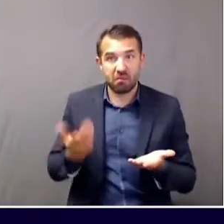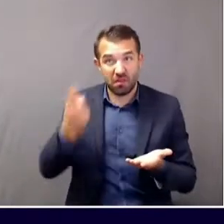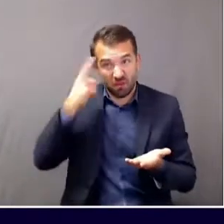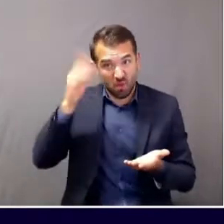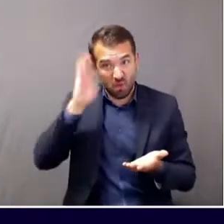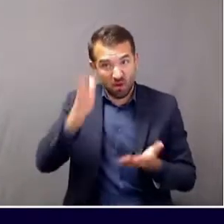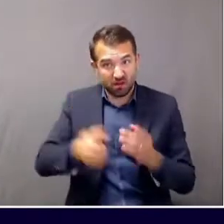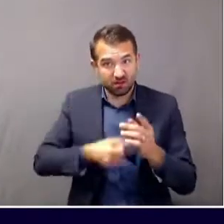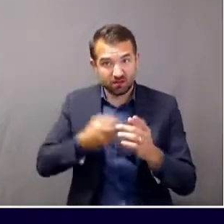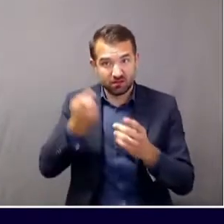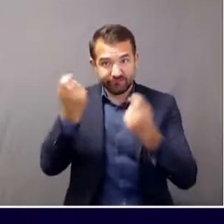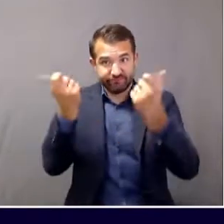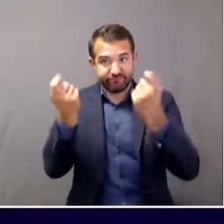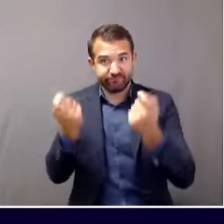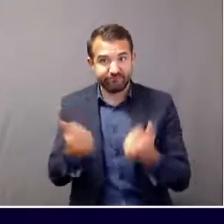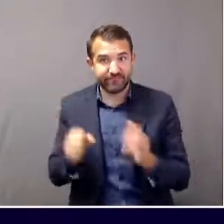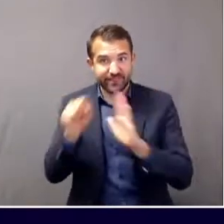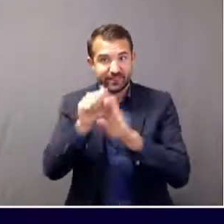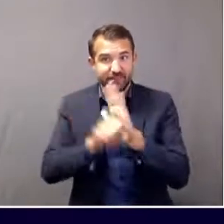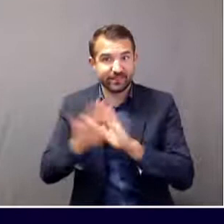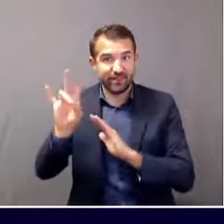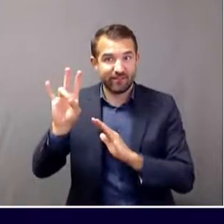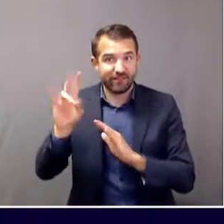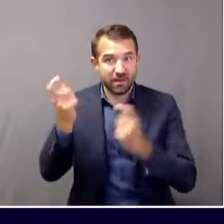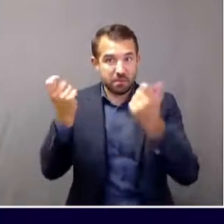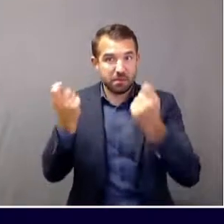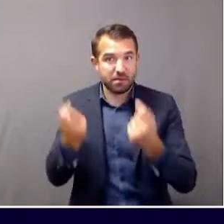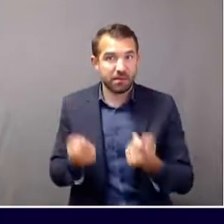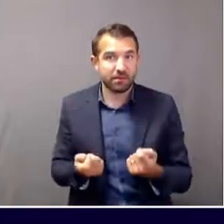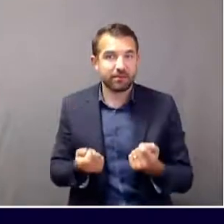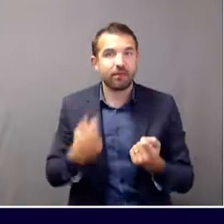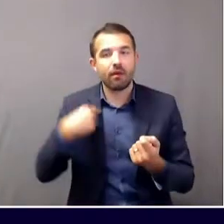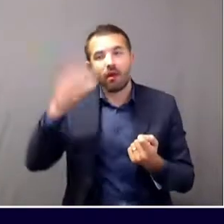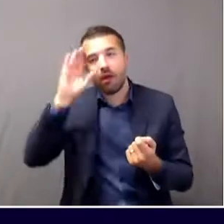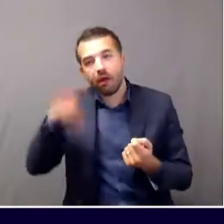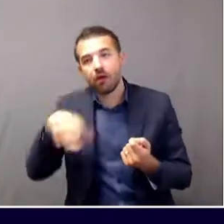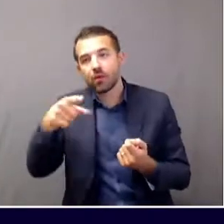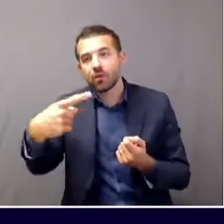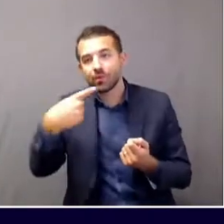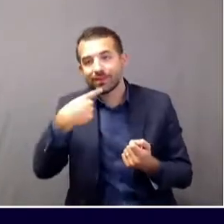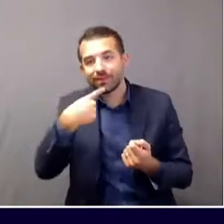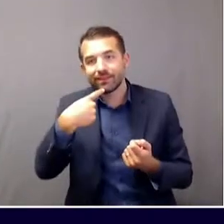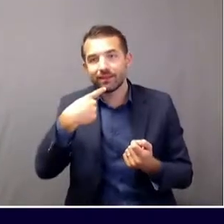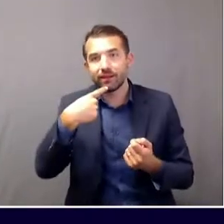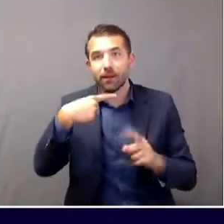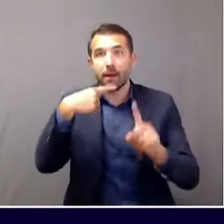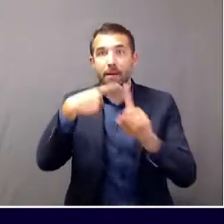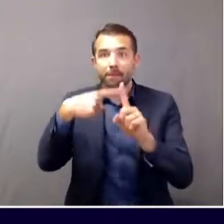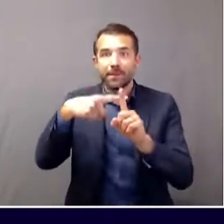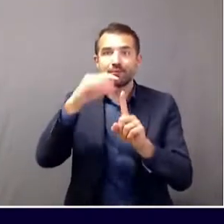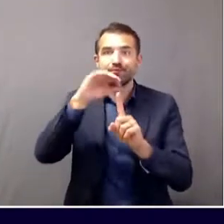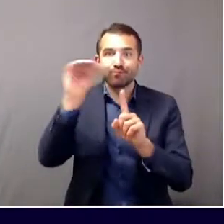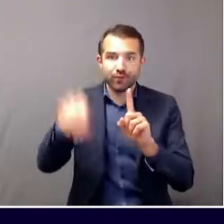how